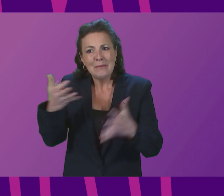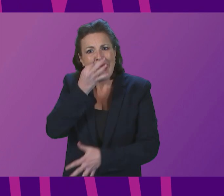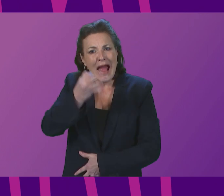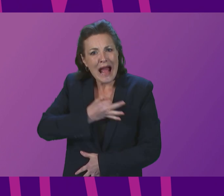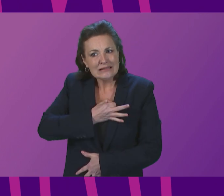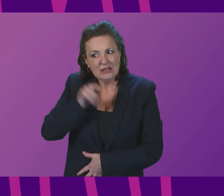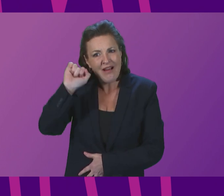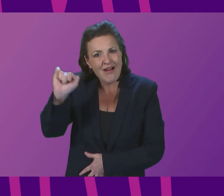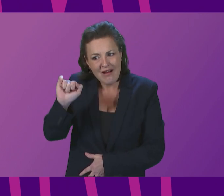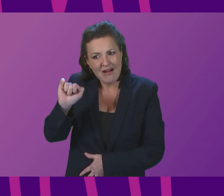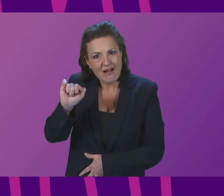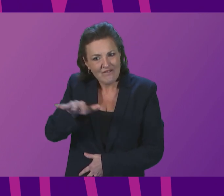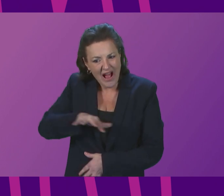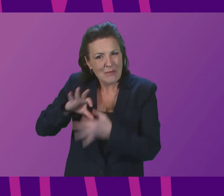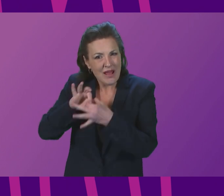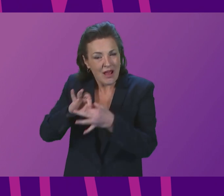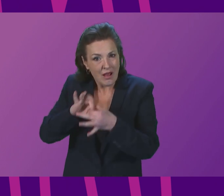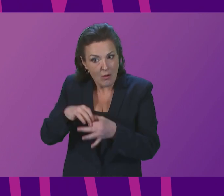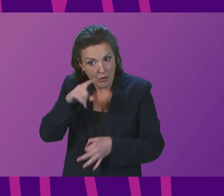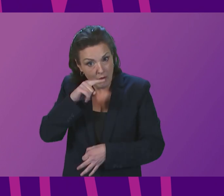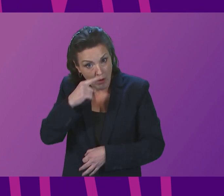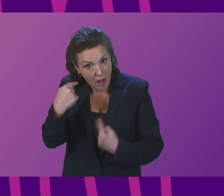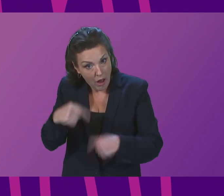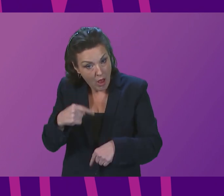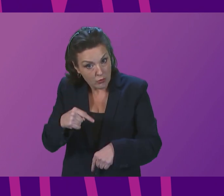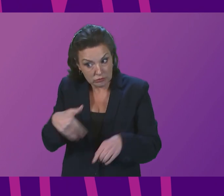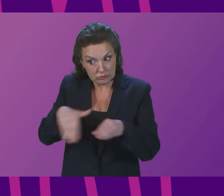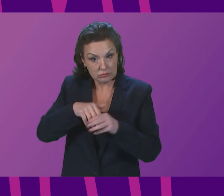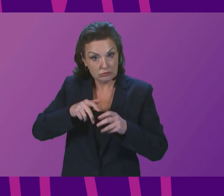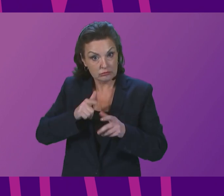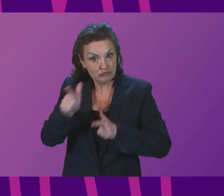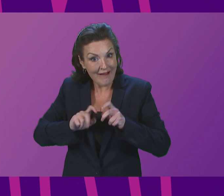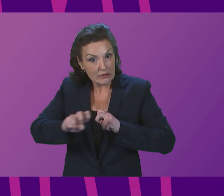scheme—I hope that the First Minister can confirm that.